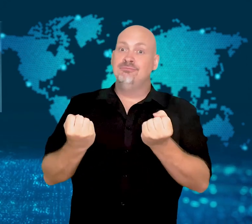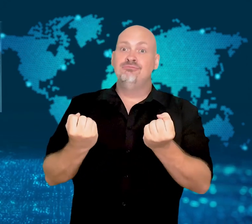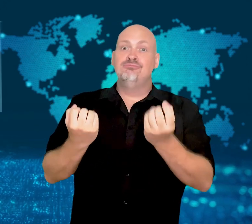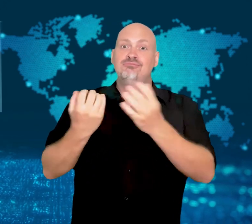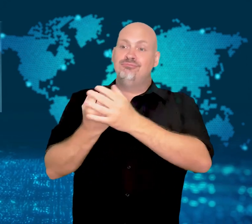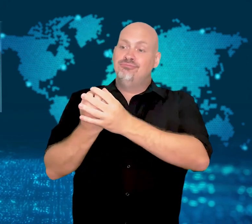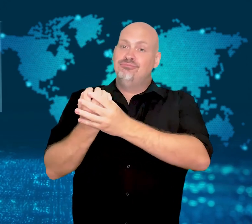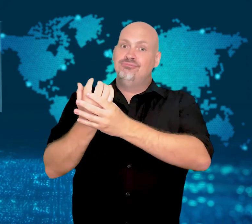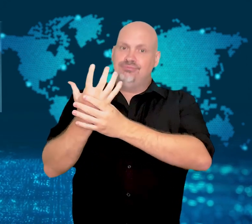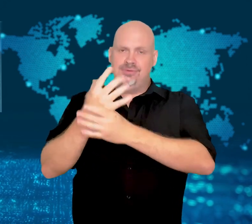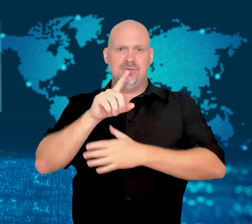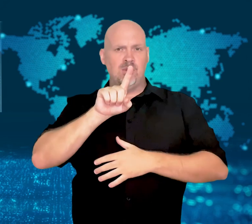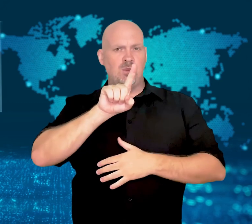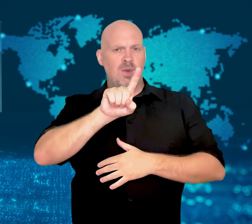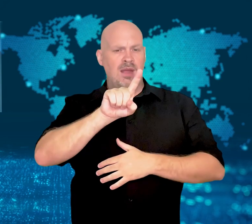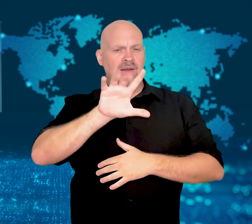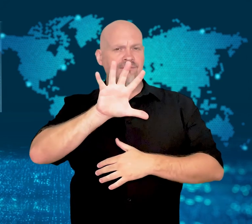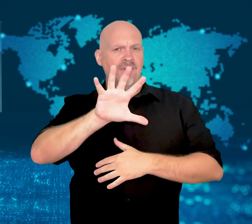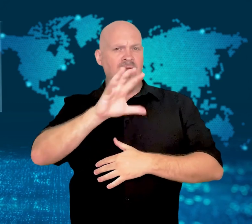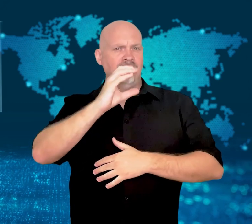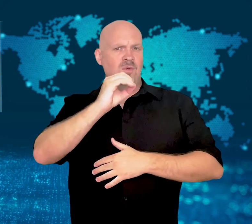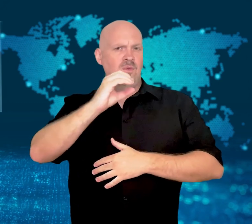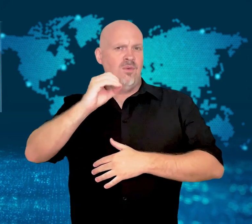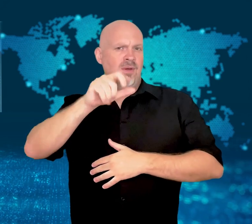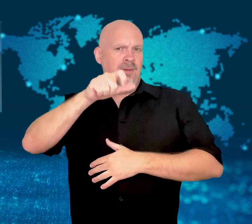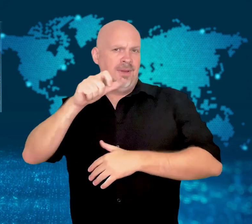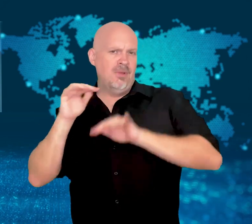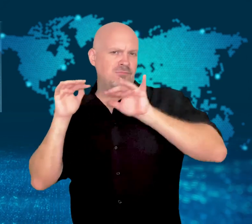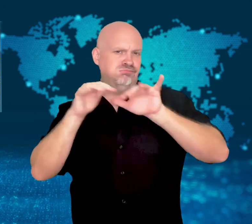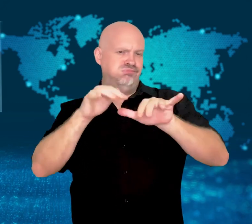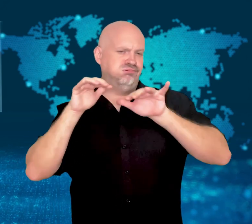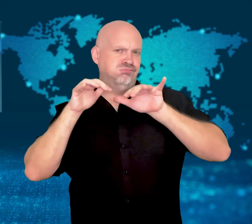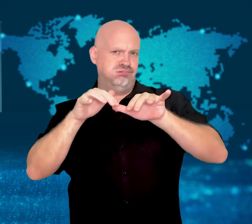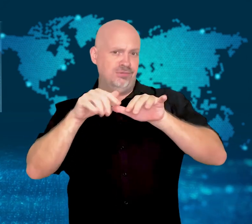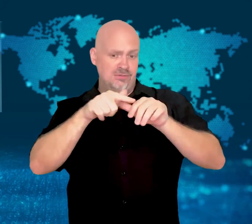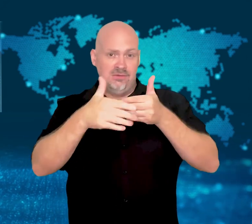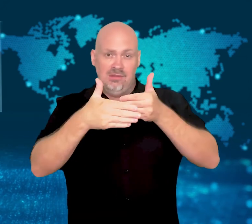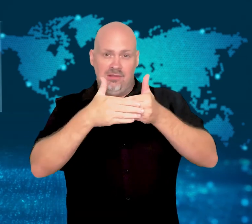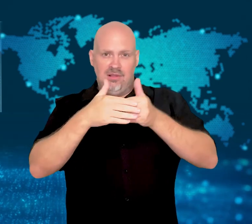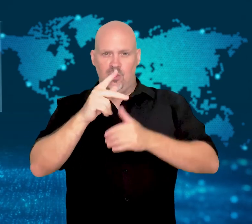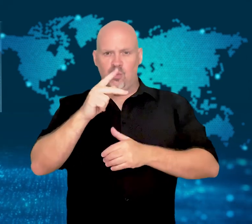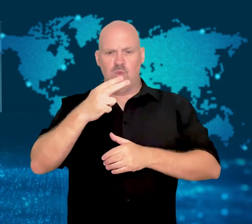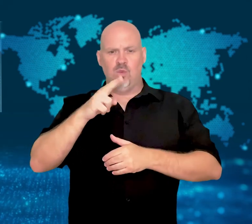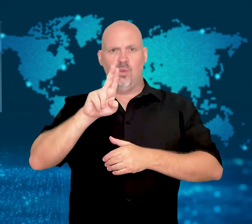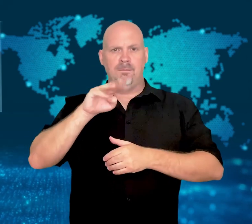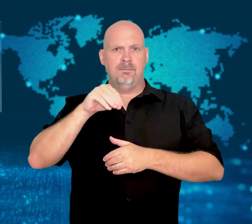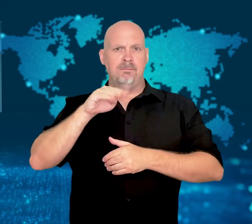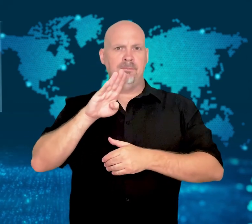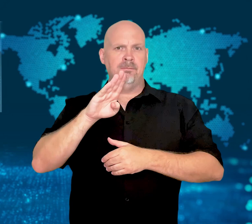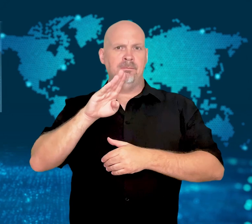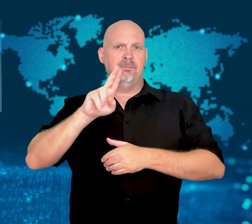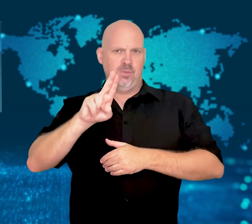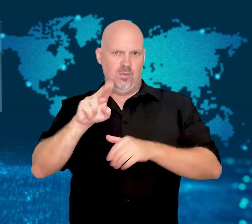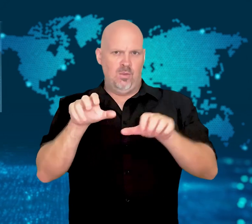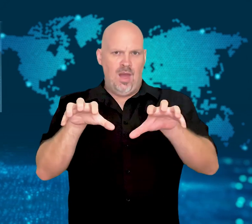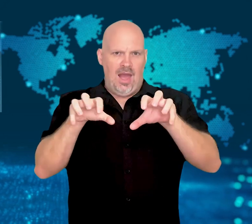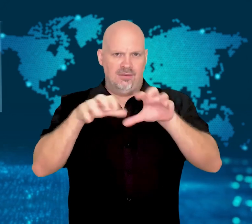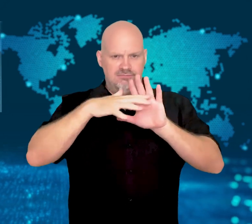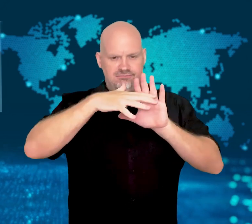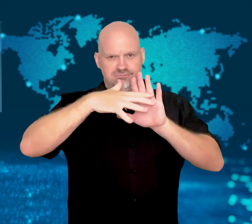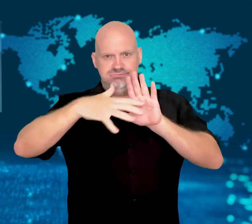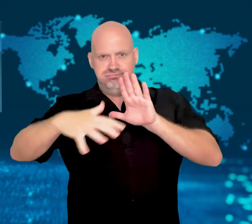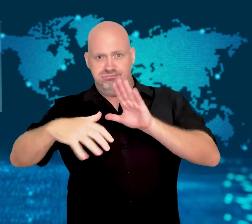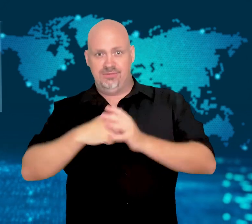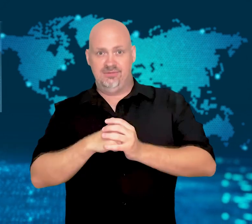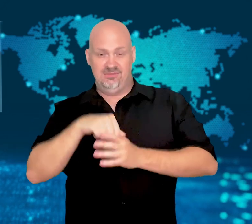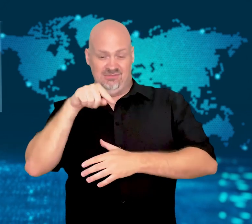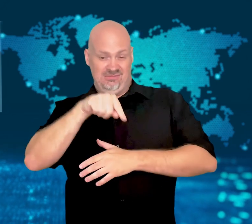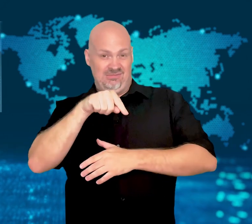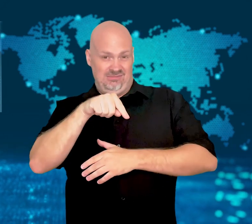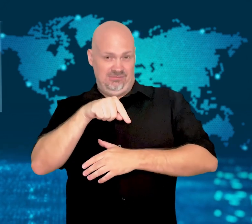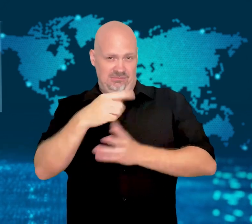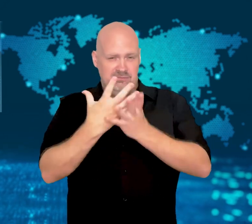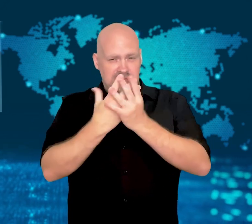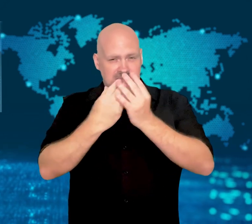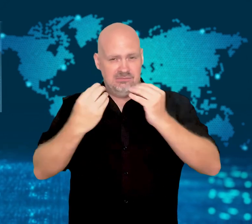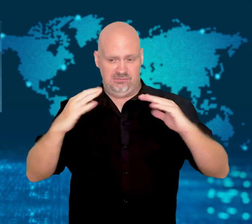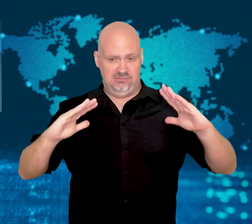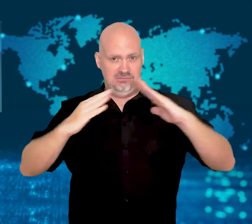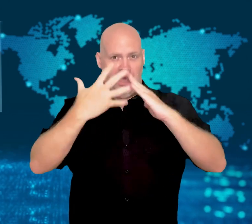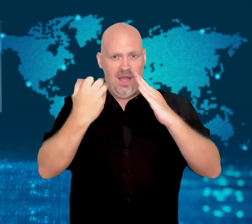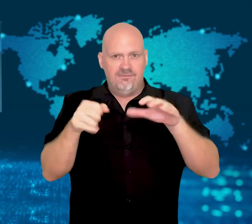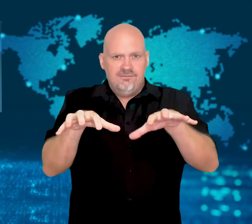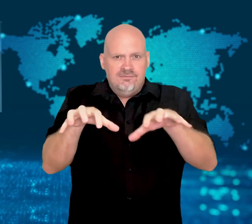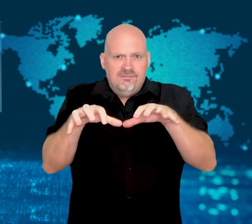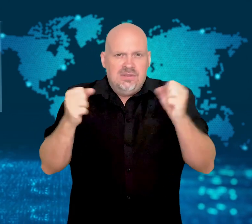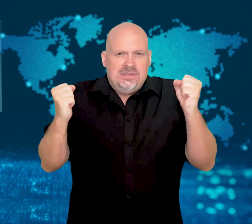The Khumbu glacier is one of many glaciers in the Himalayas Mountains